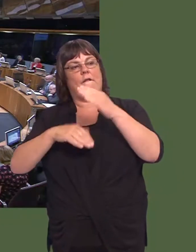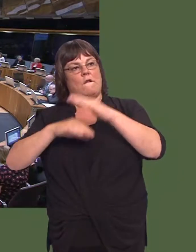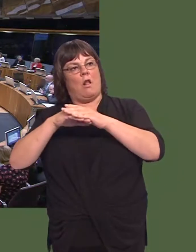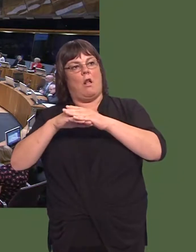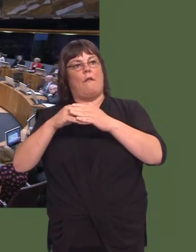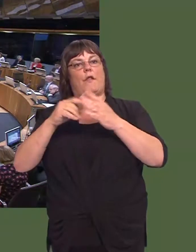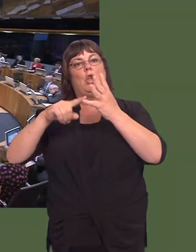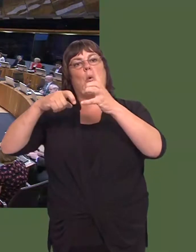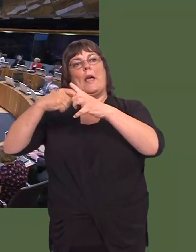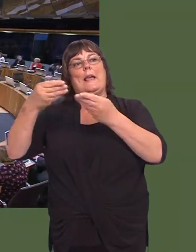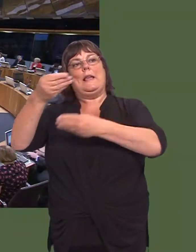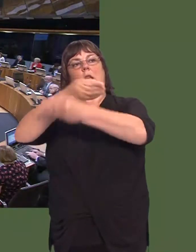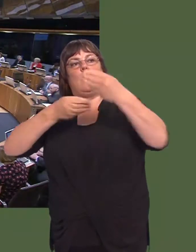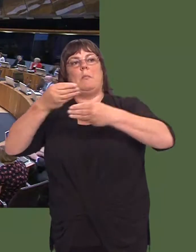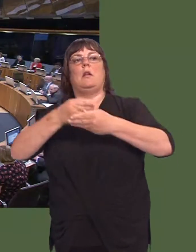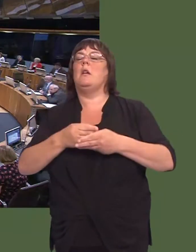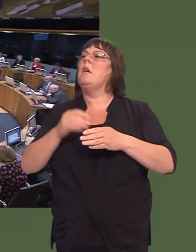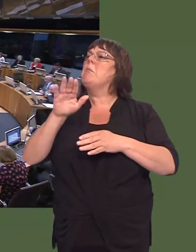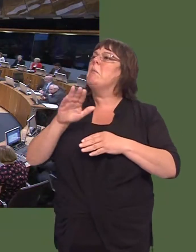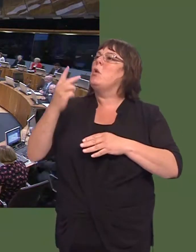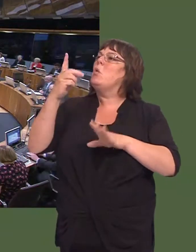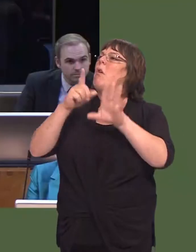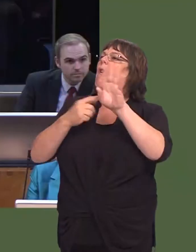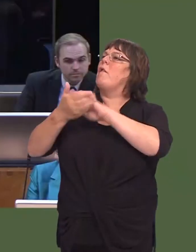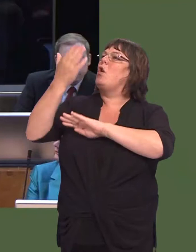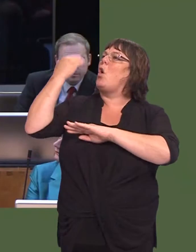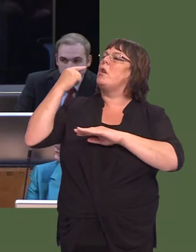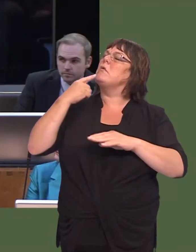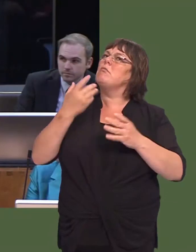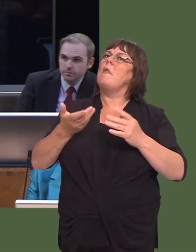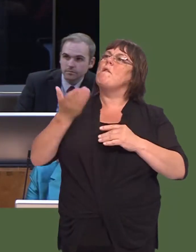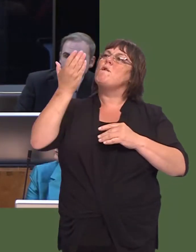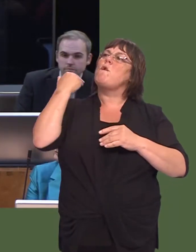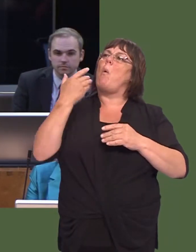It's some two and a half years since the former Minister for the economy confirmed to me that